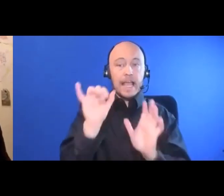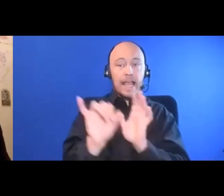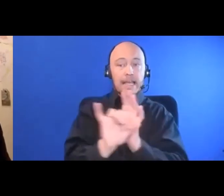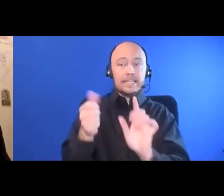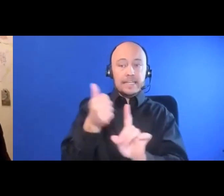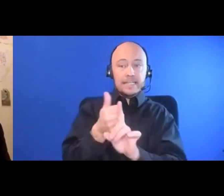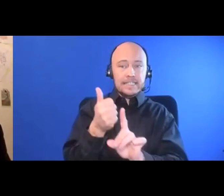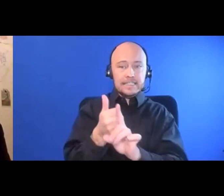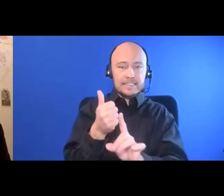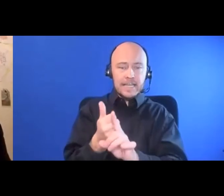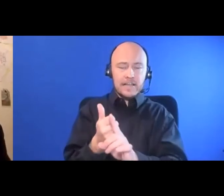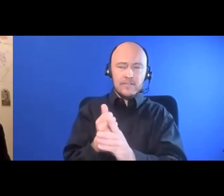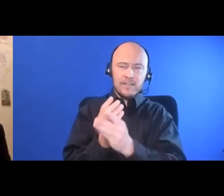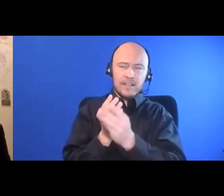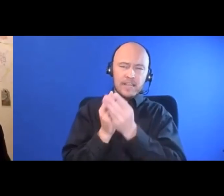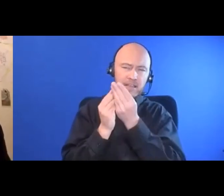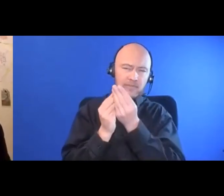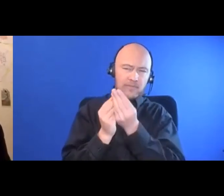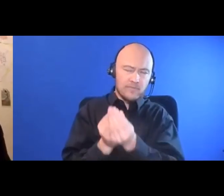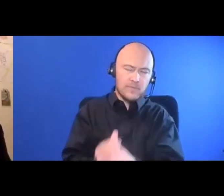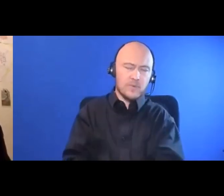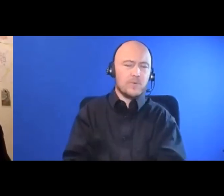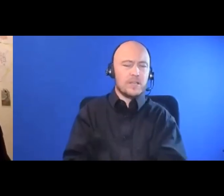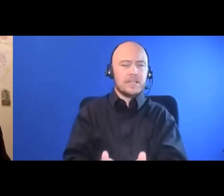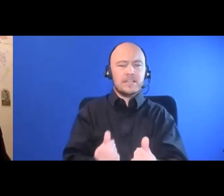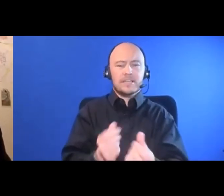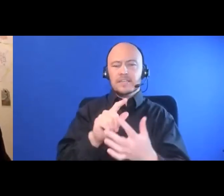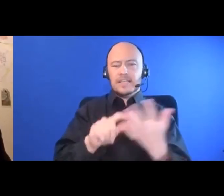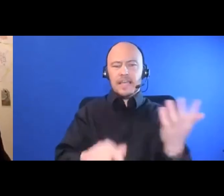and position is situational and all those sorts of academic exotic things.